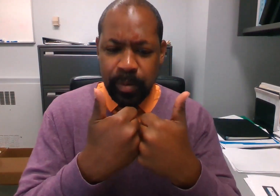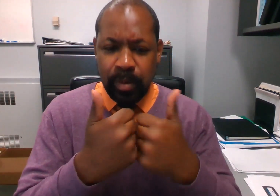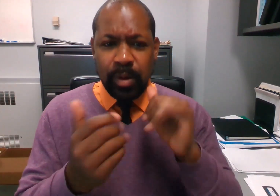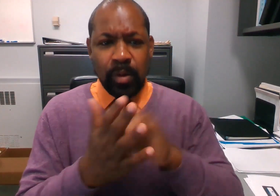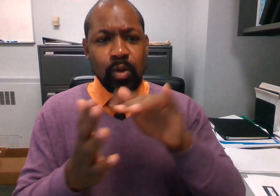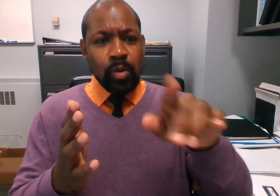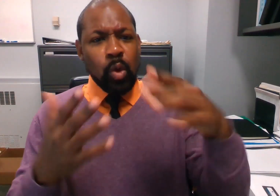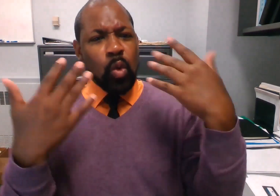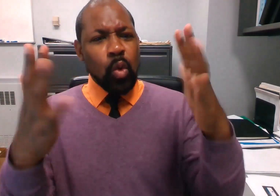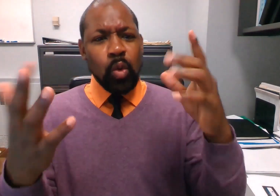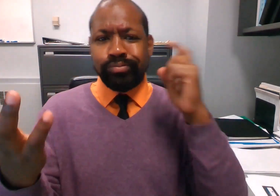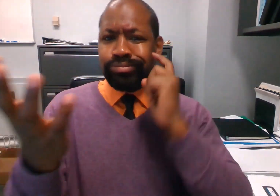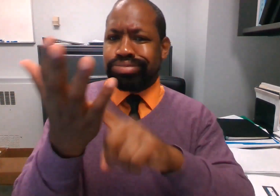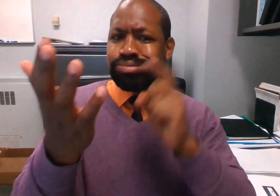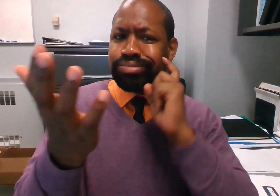what were some of your biggest challenges